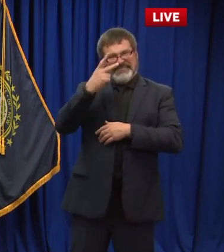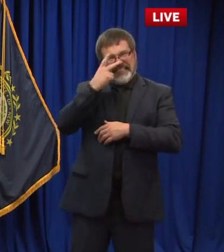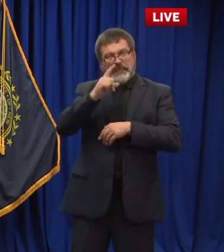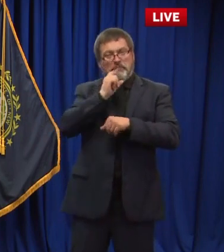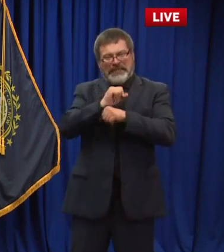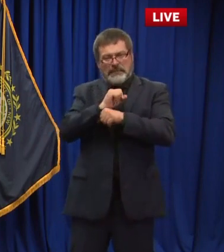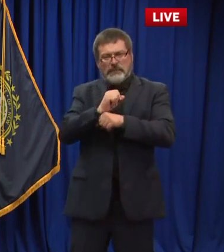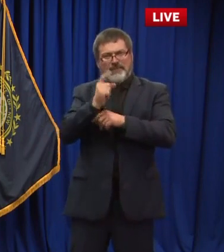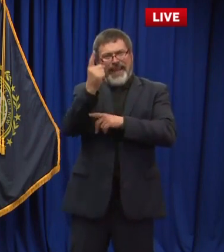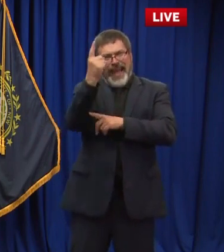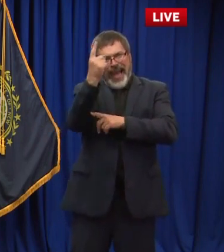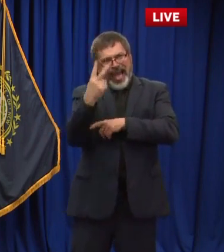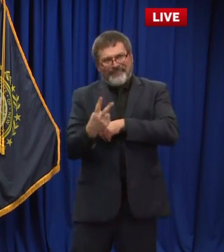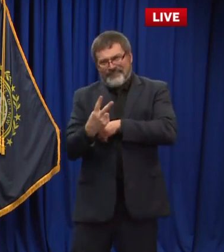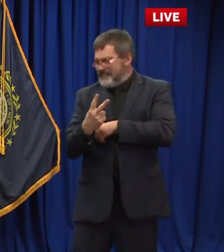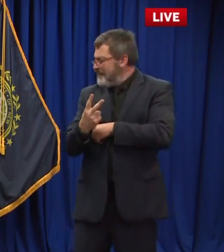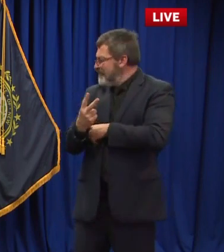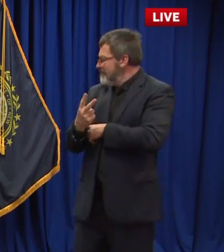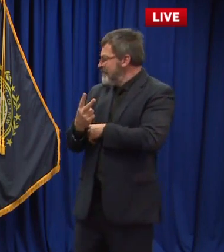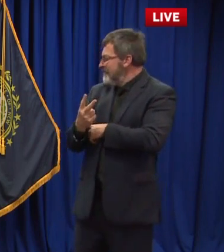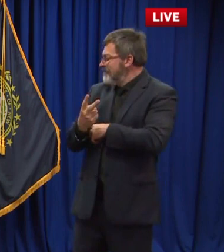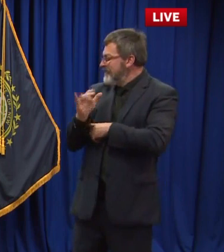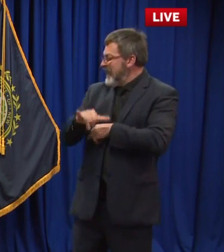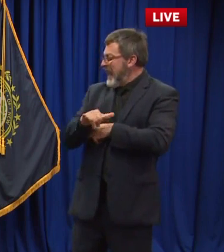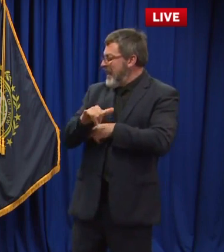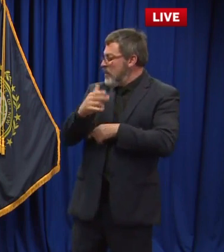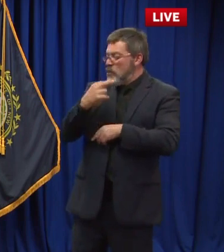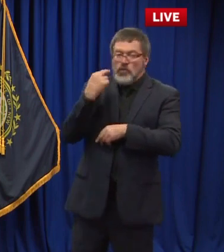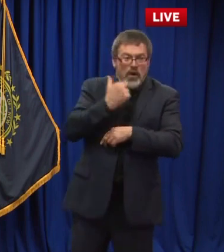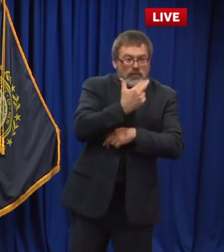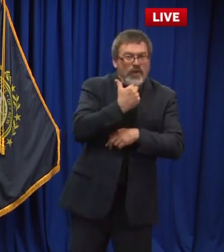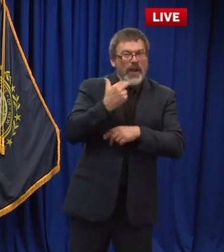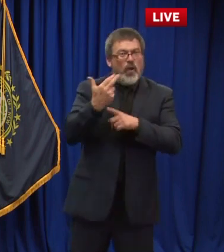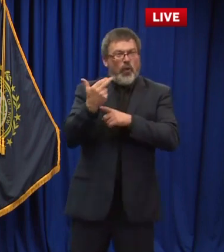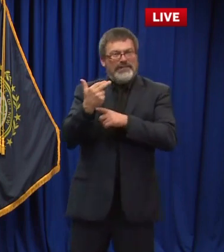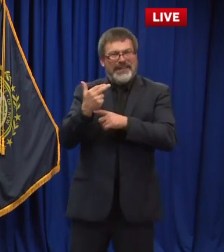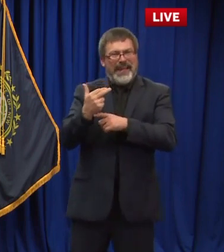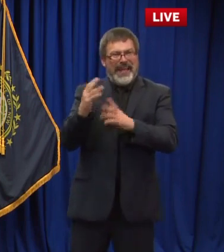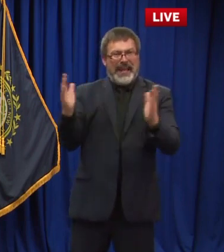ABOUT HALF OF THE EMPLOYMENT BASE OF THOSE INDUSTRIES WAS LOST DURING THE ORDER.